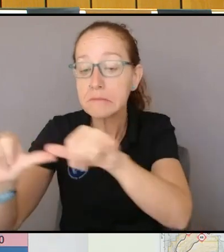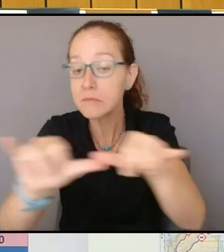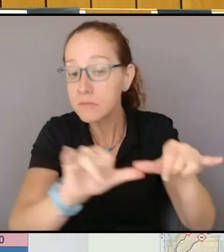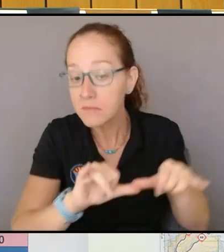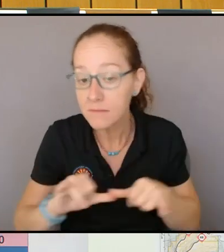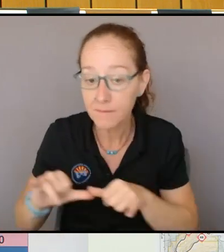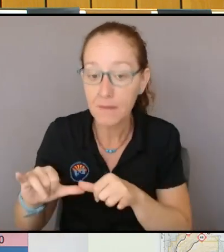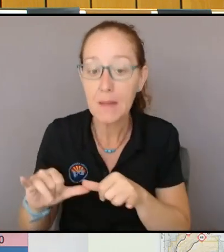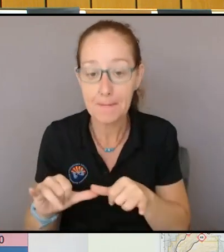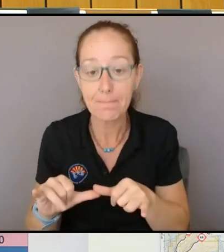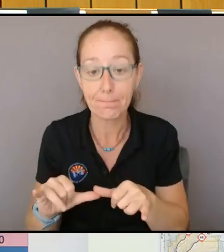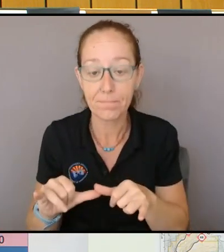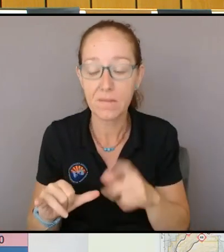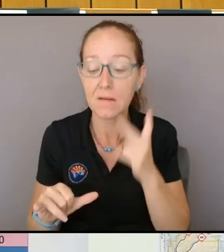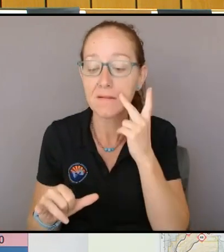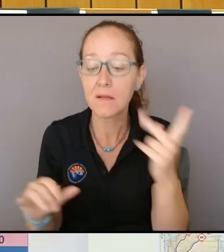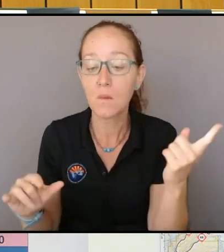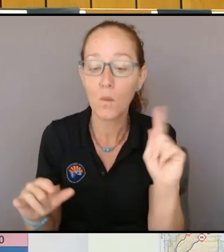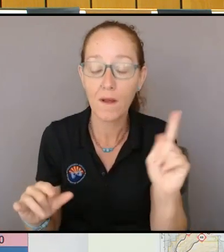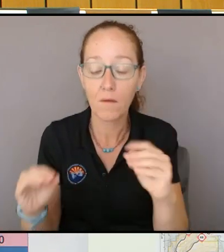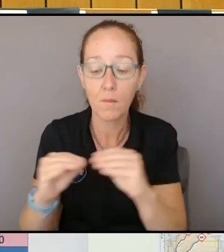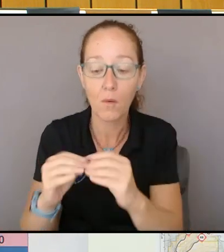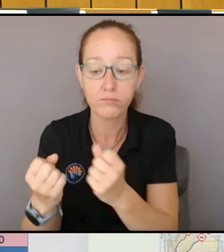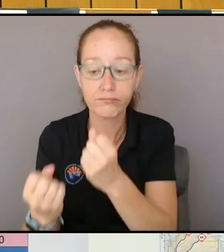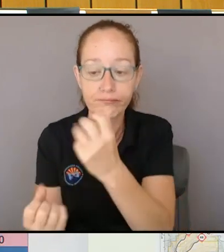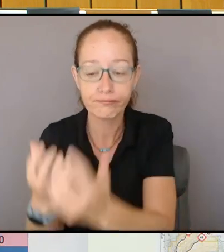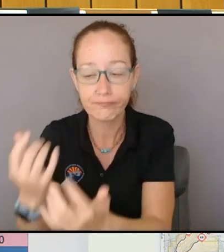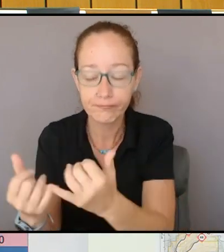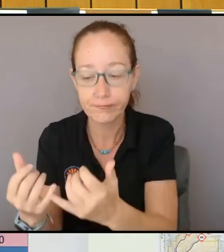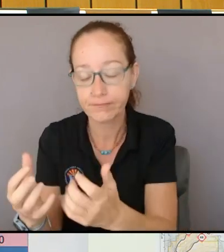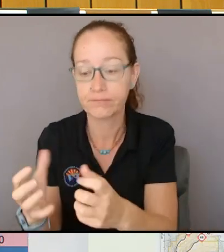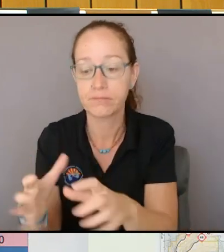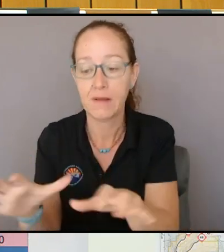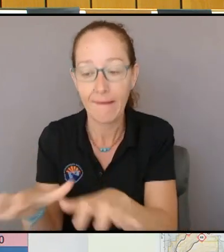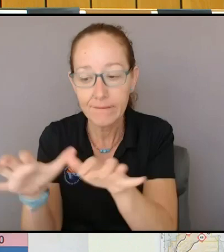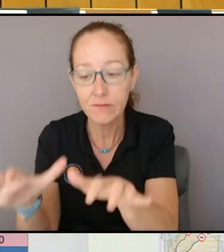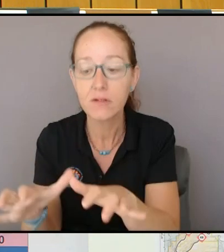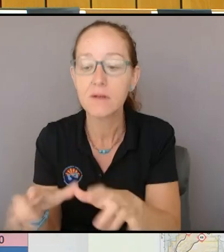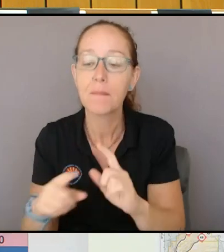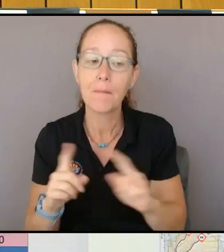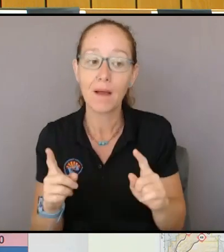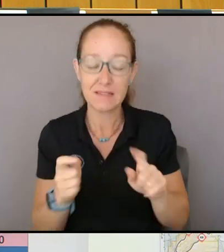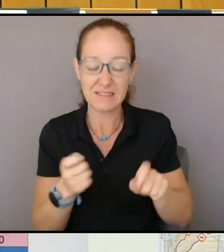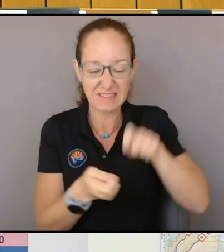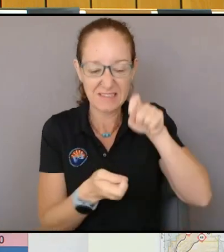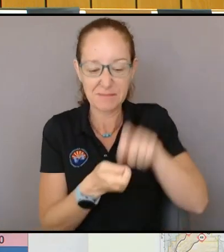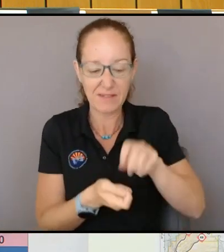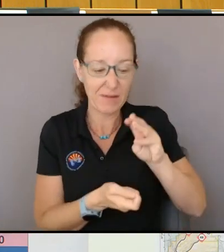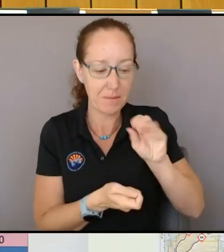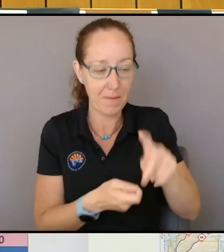means that we lose that ability to do accurate mapping. We have two different forms of satellite heat detection that